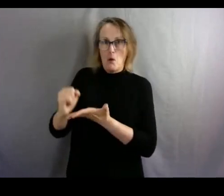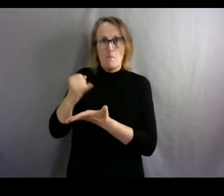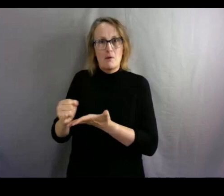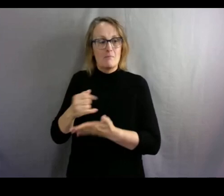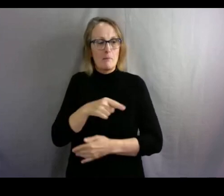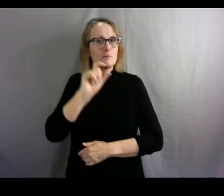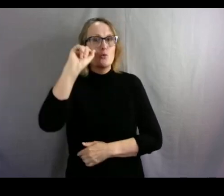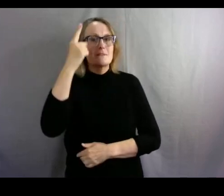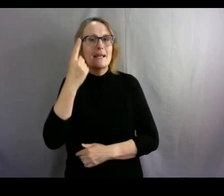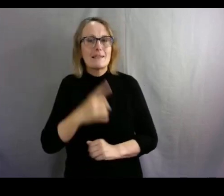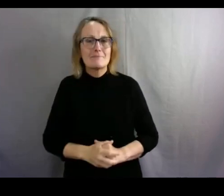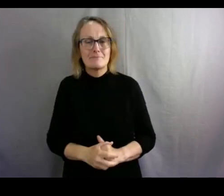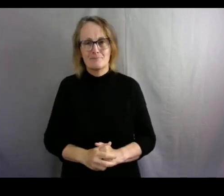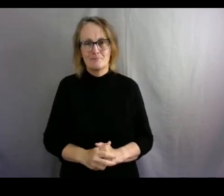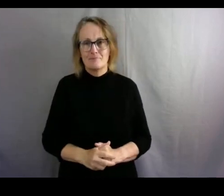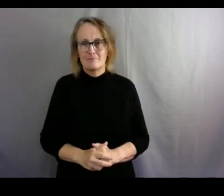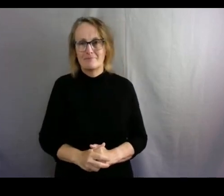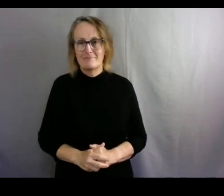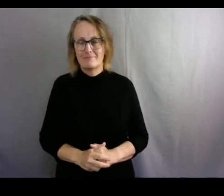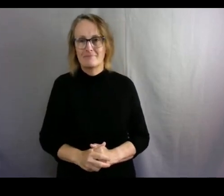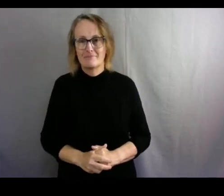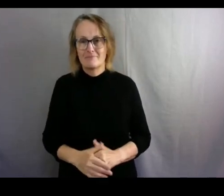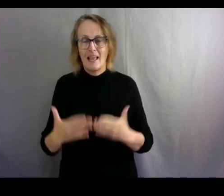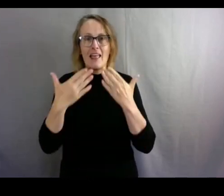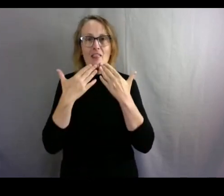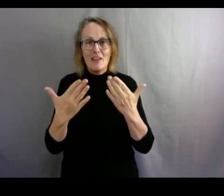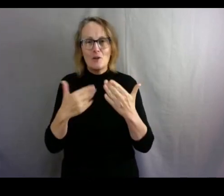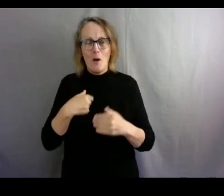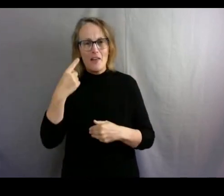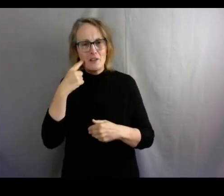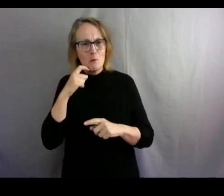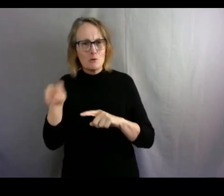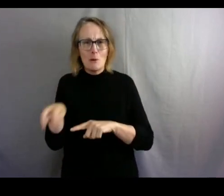Thank you. I think we're going to keep jumping, past and present,